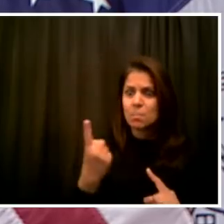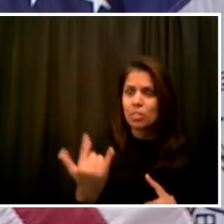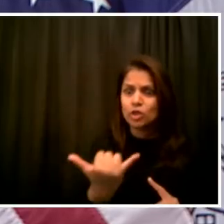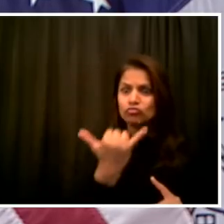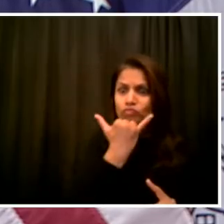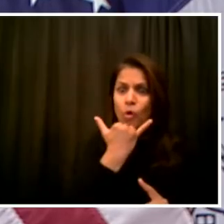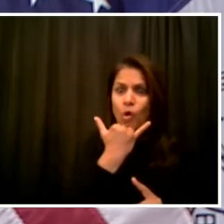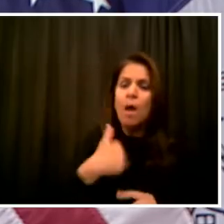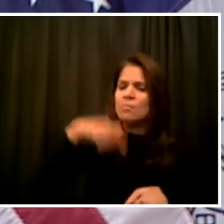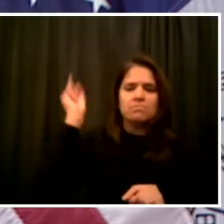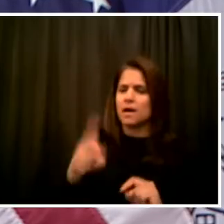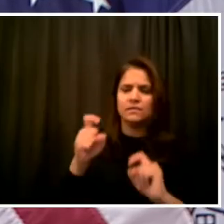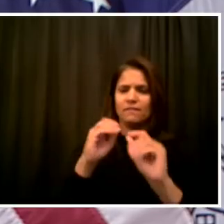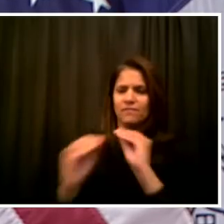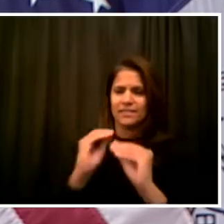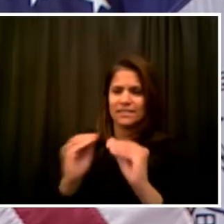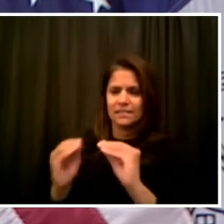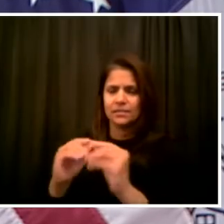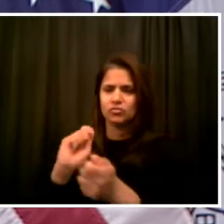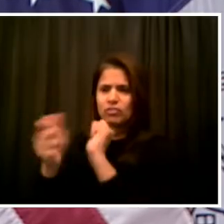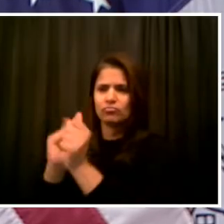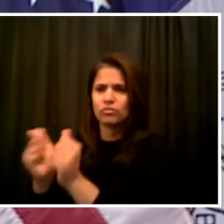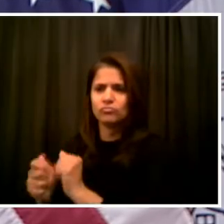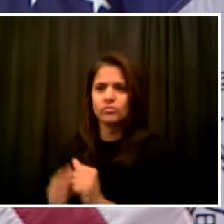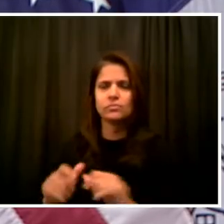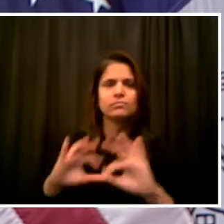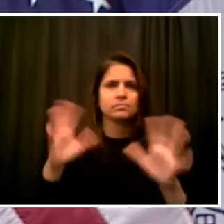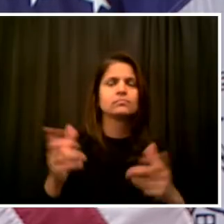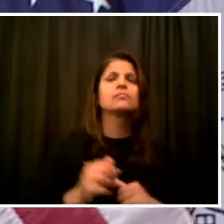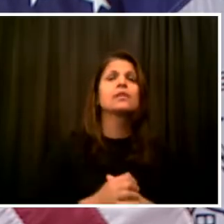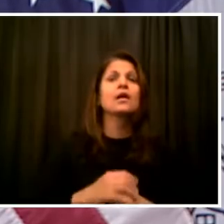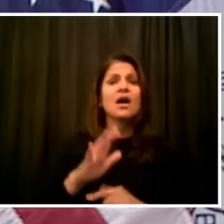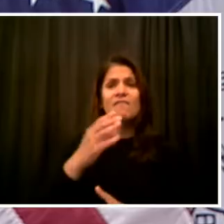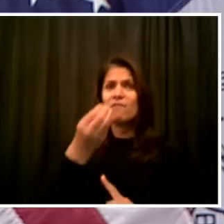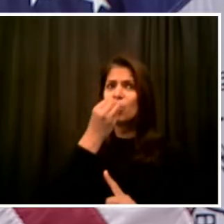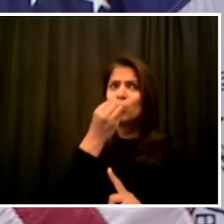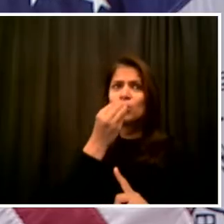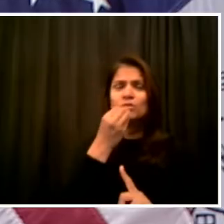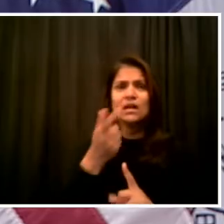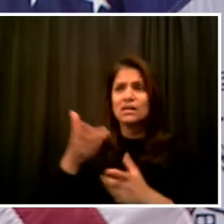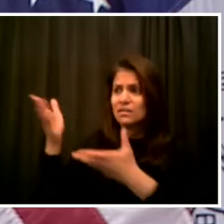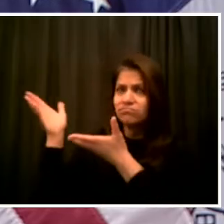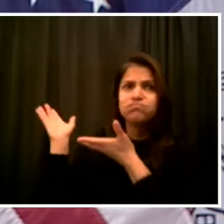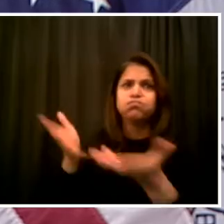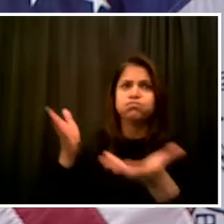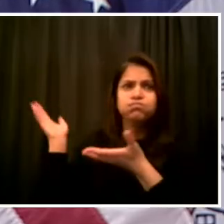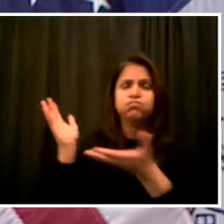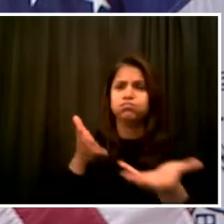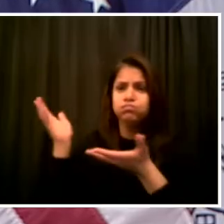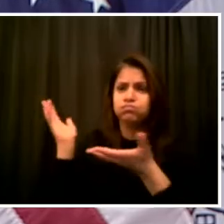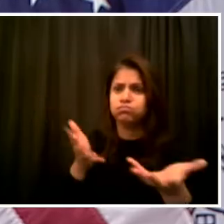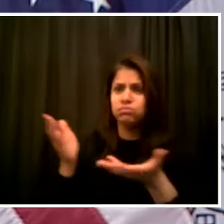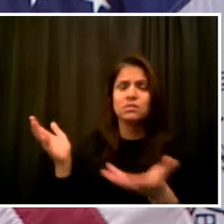LOOK, THIS IS A MASISVE OPERATION. TRYING TO REACH NEW YORKERSON A